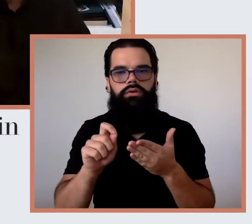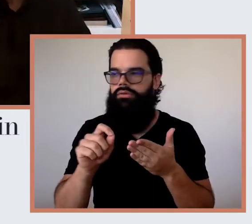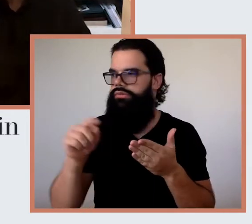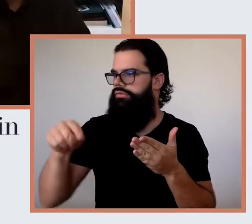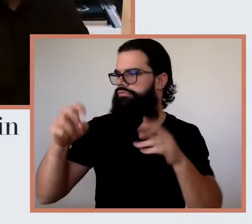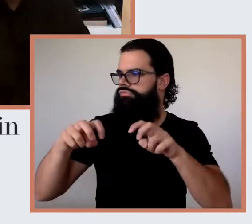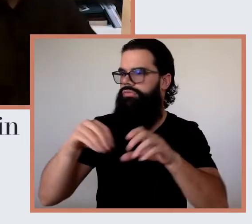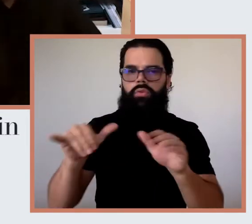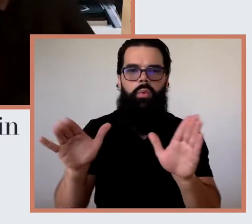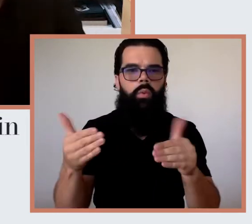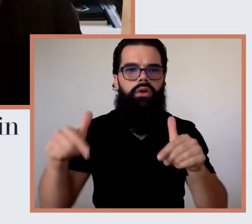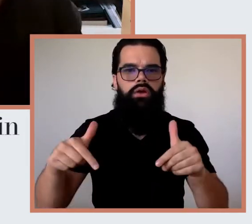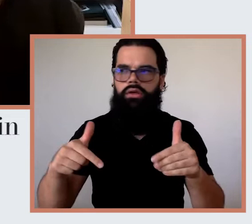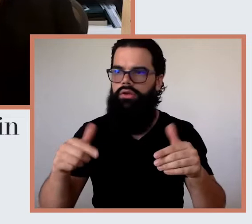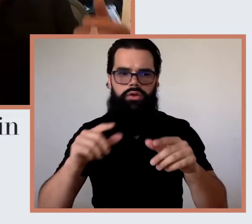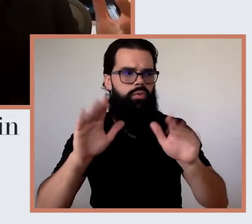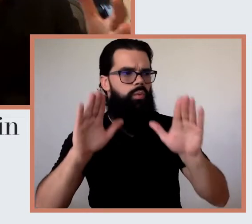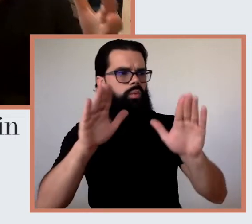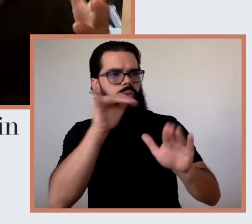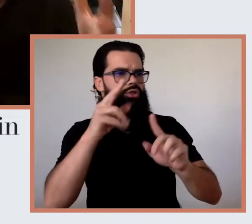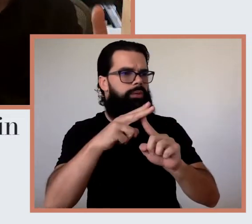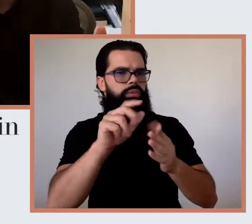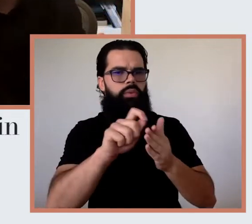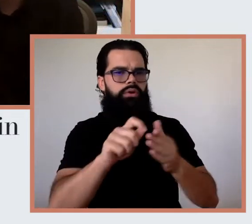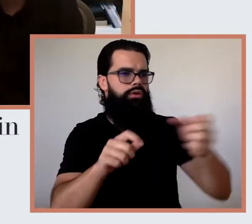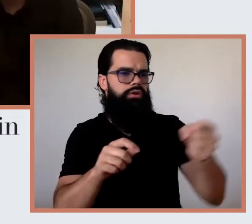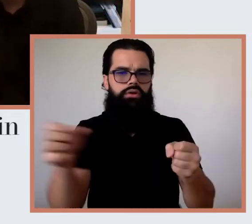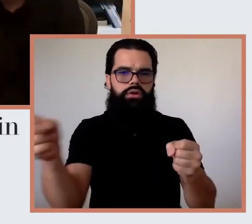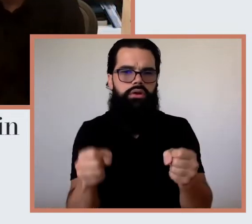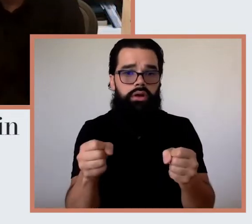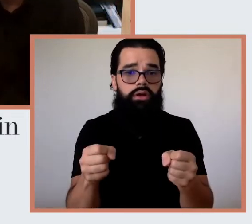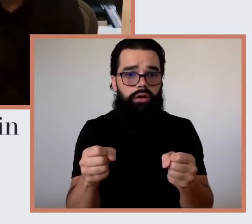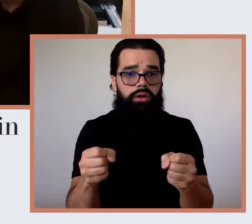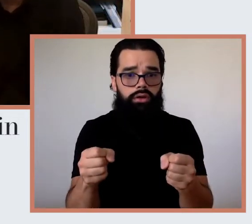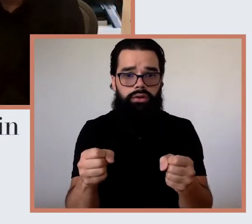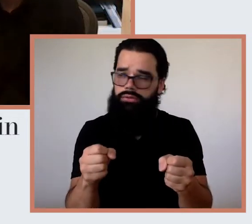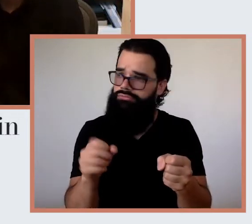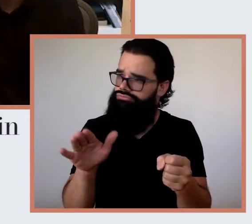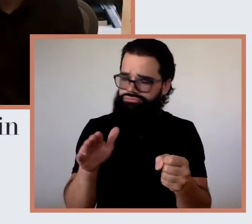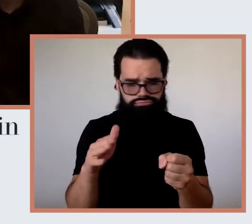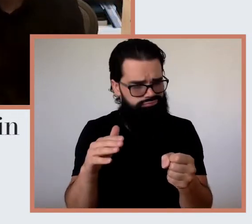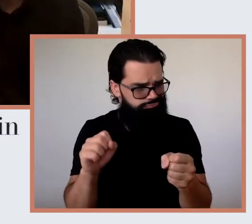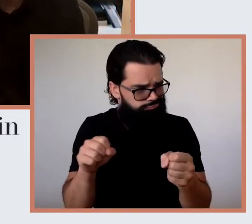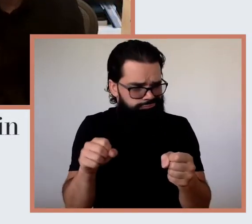let's say, who can still sit in a room and be part of the process who is a great writer,